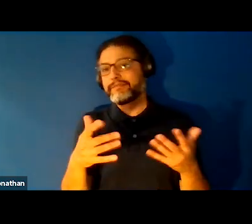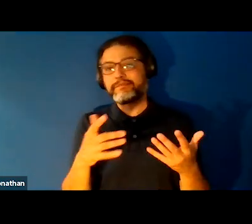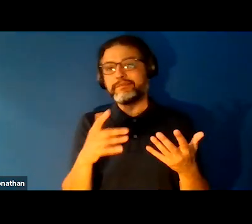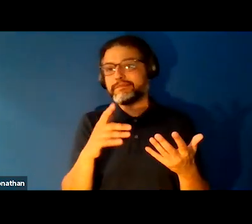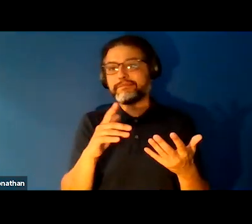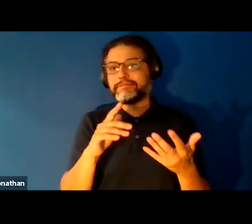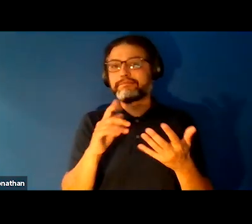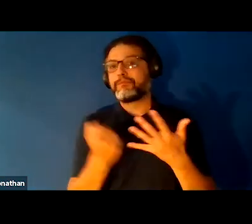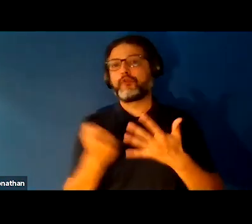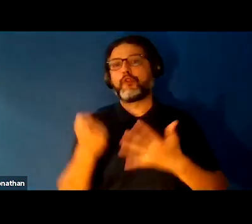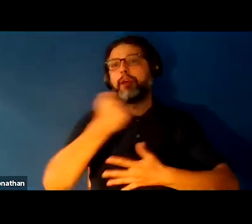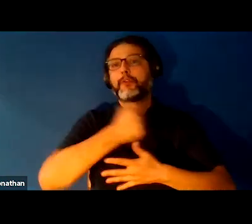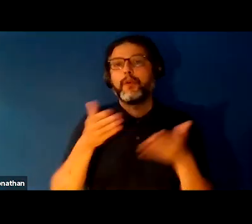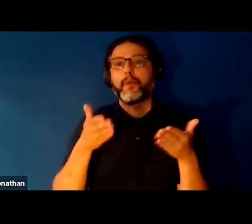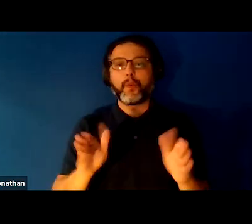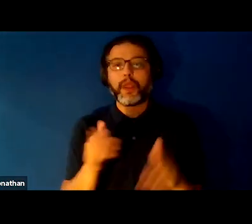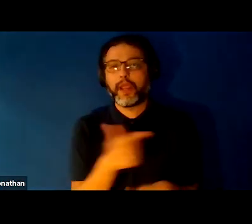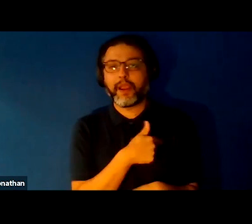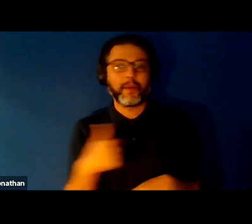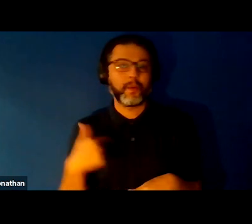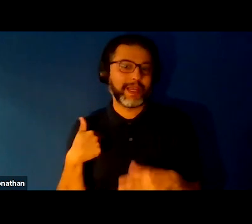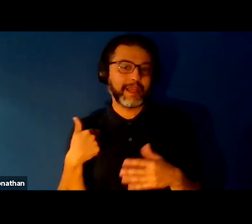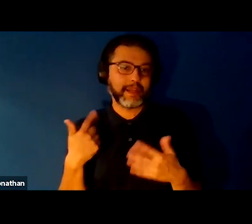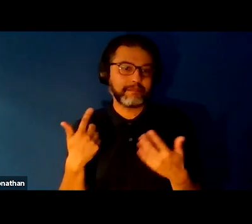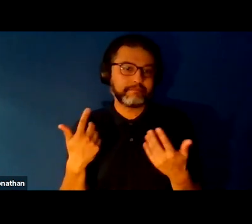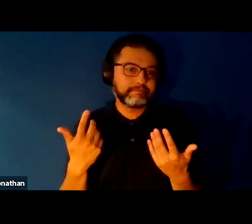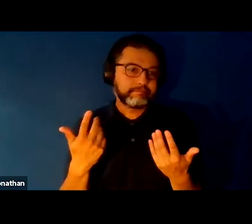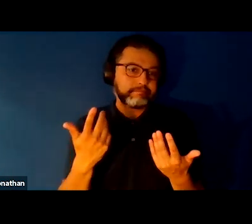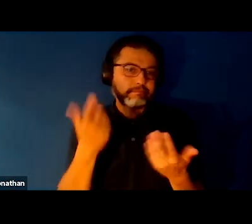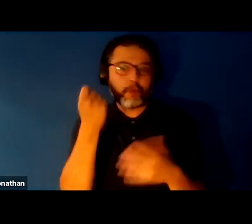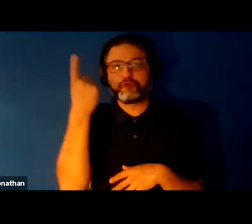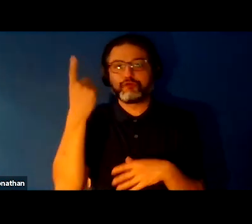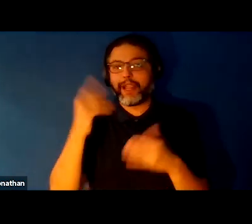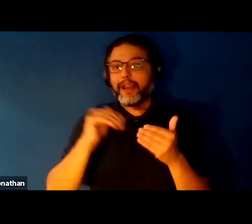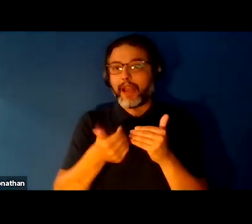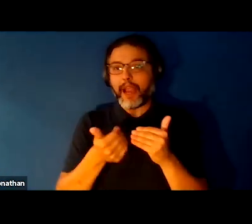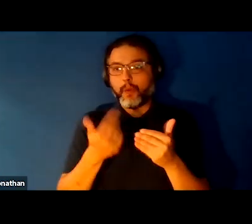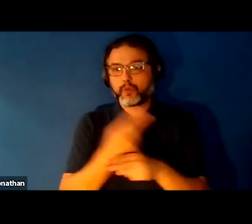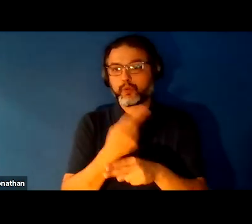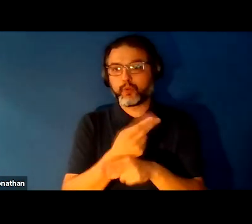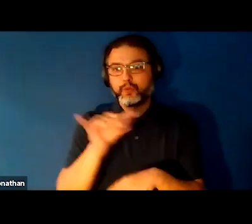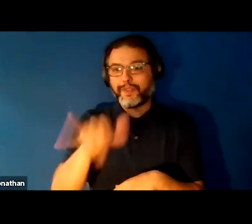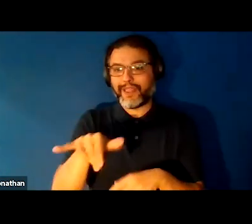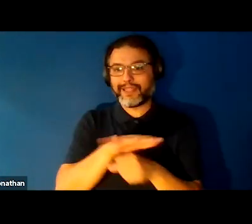space forward. Next slide. Finally – this was one of – I'm not sure what happened here but it looks like we have an overlay of a slide. That's okay. What we have here is the spatial experience. And thank you.